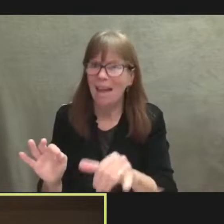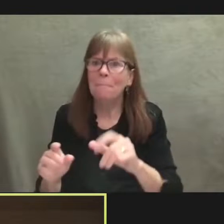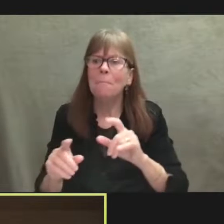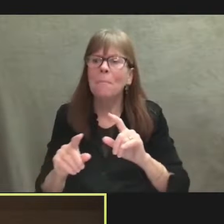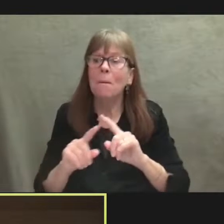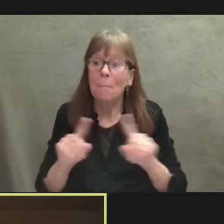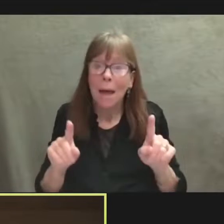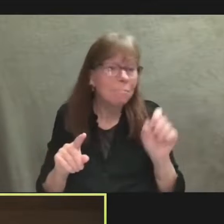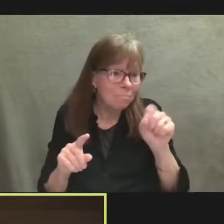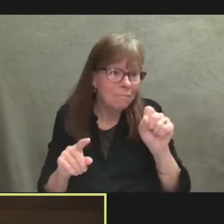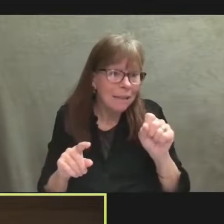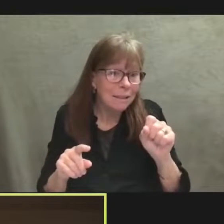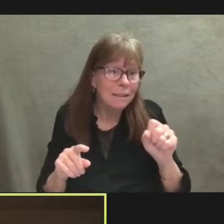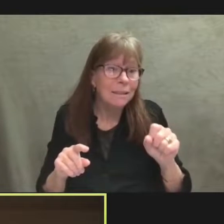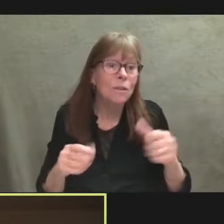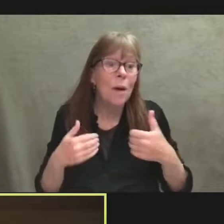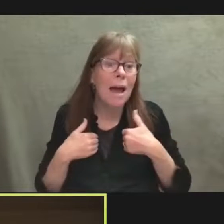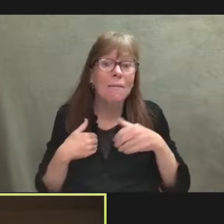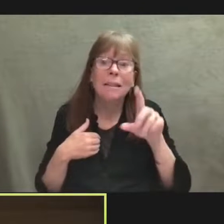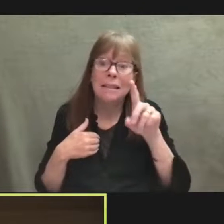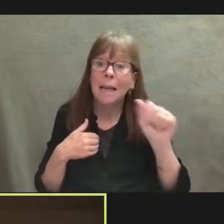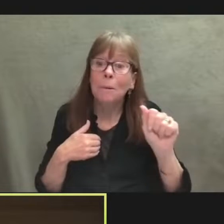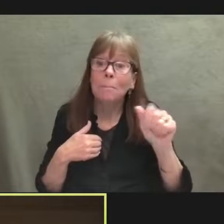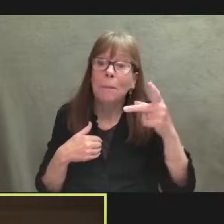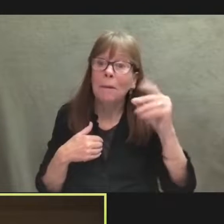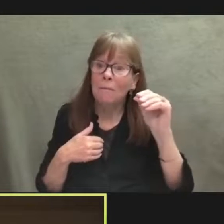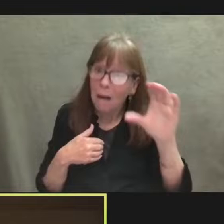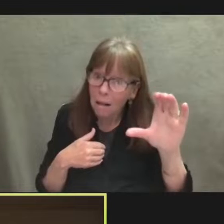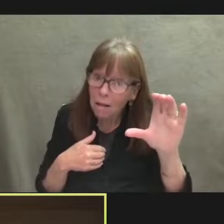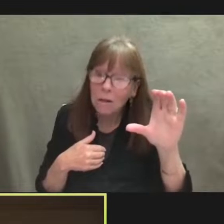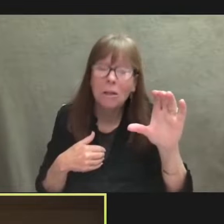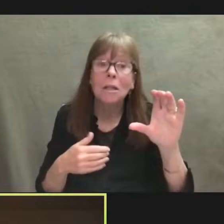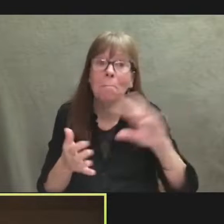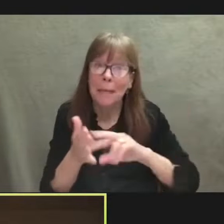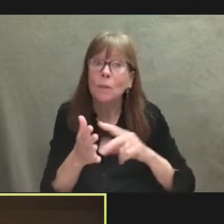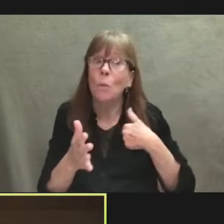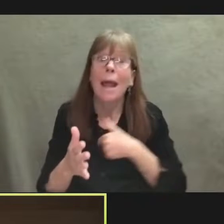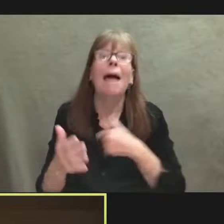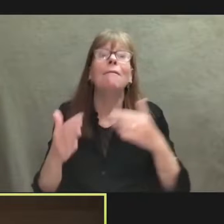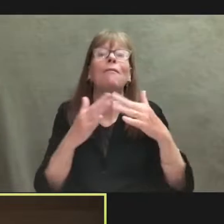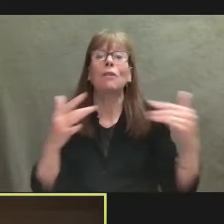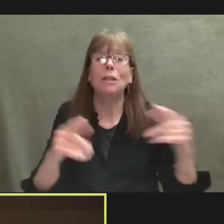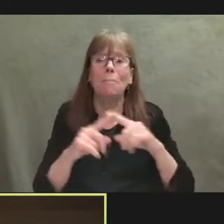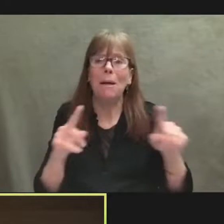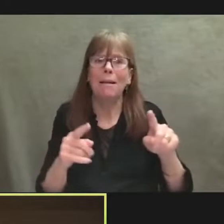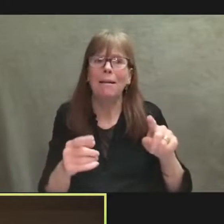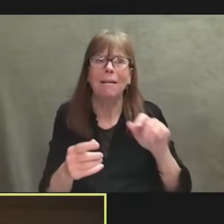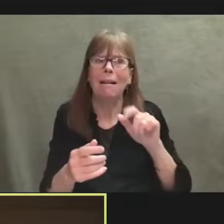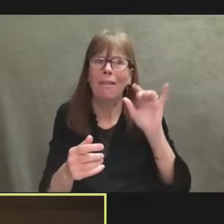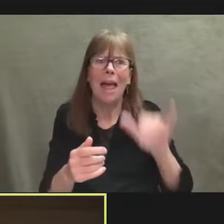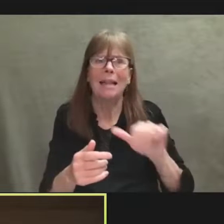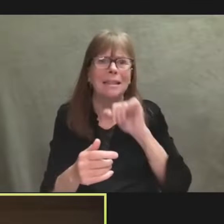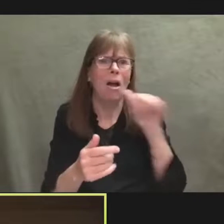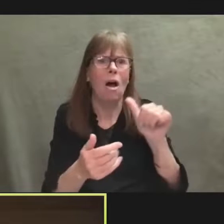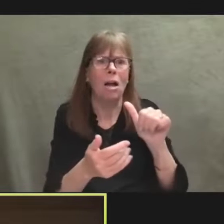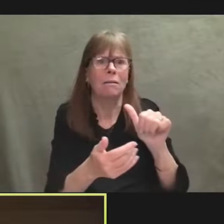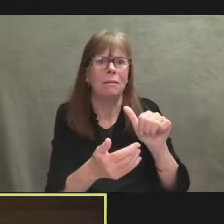and created by disabled people of color. I see a lot of parallels with… especially in academia